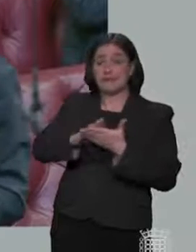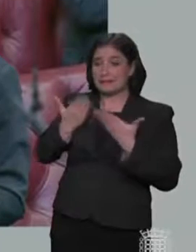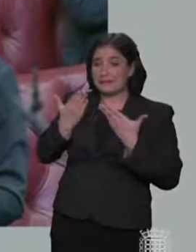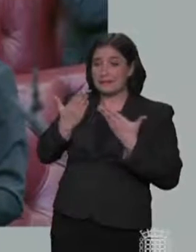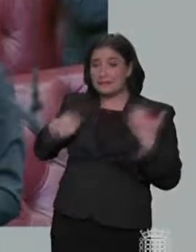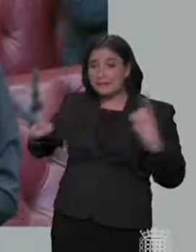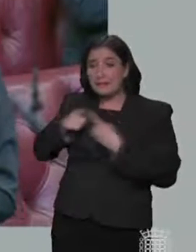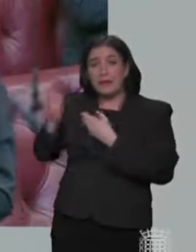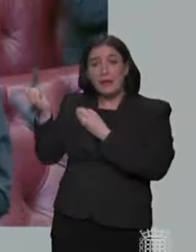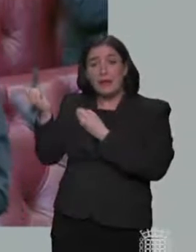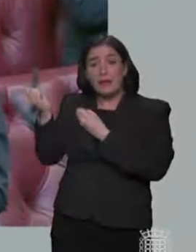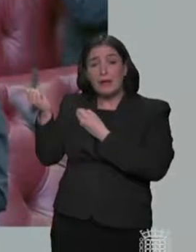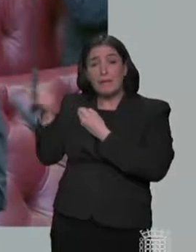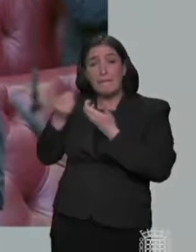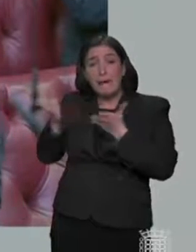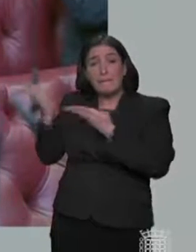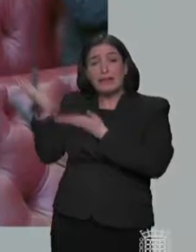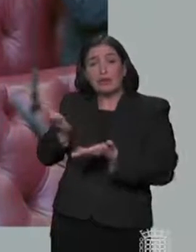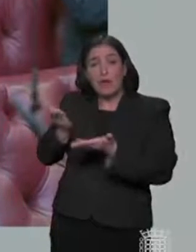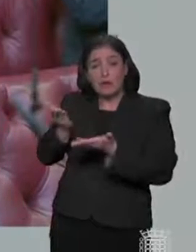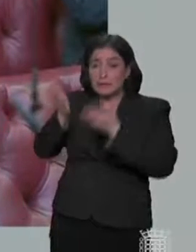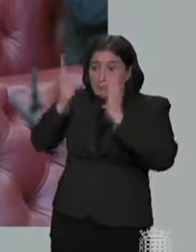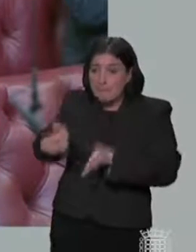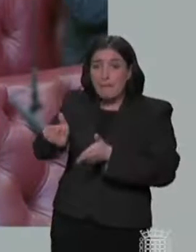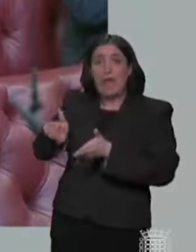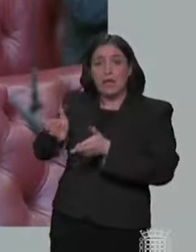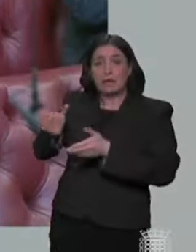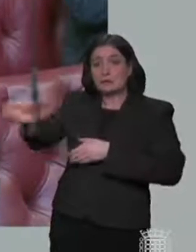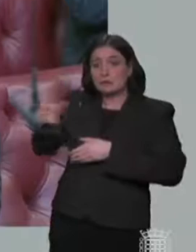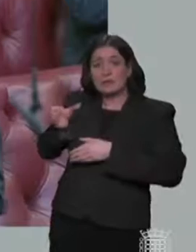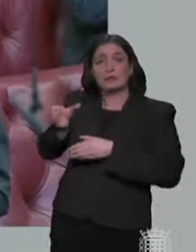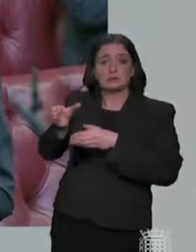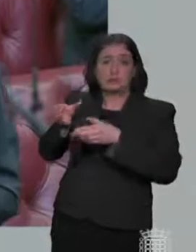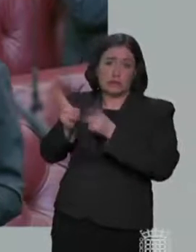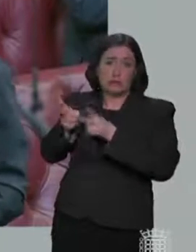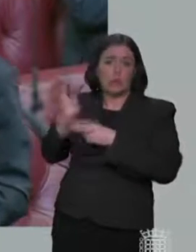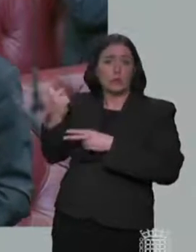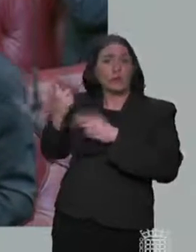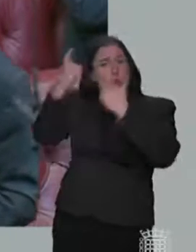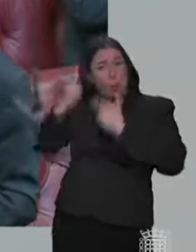of the it is also timely because for the last two years people with hearing impairment